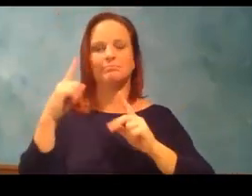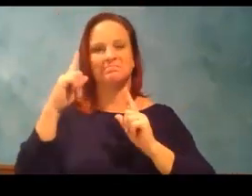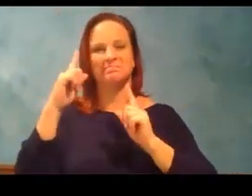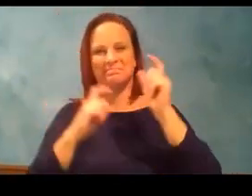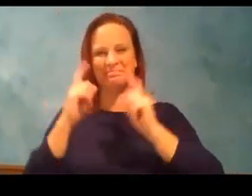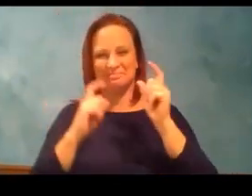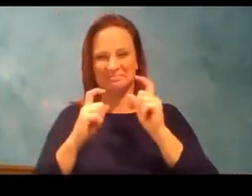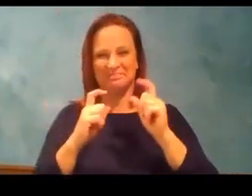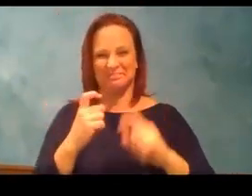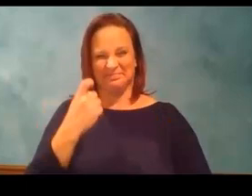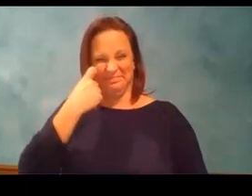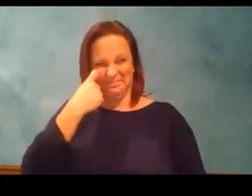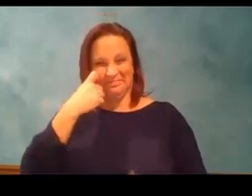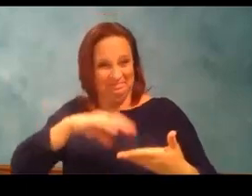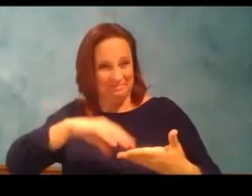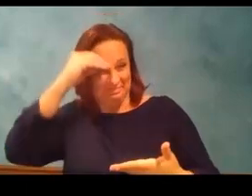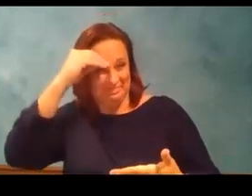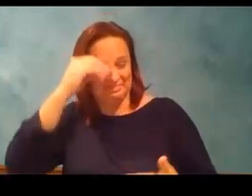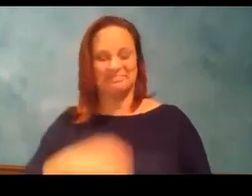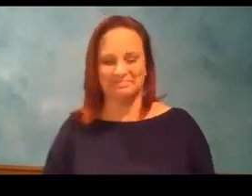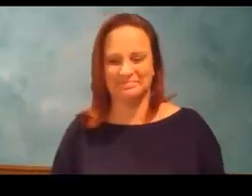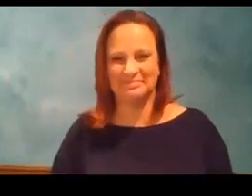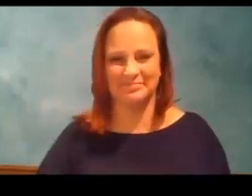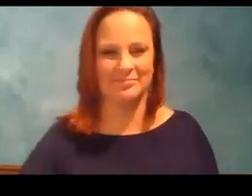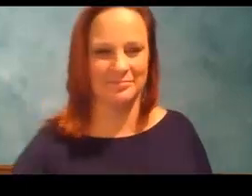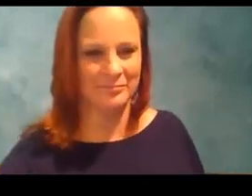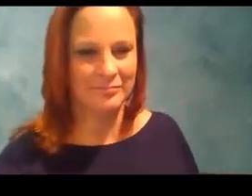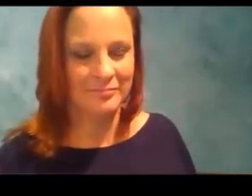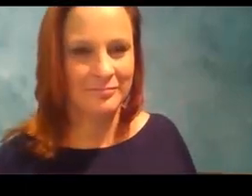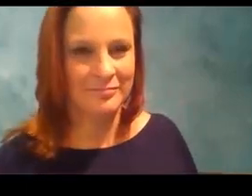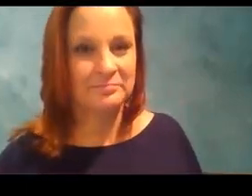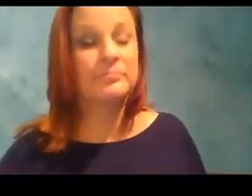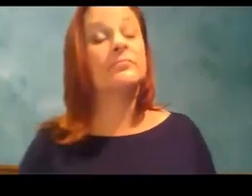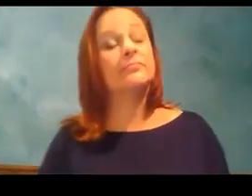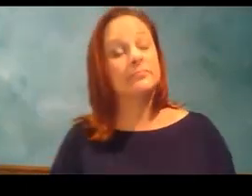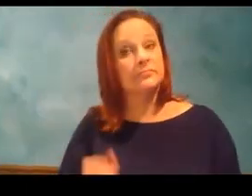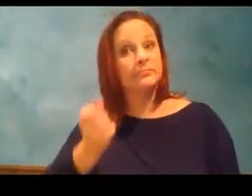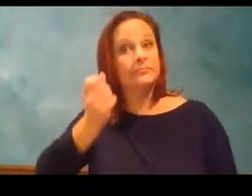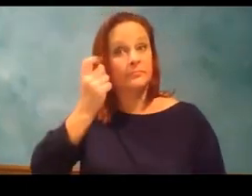The first is to use non-manual markers. Remember we just learned those?